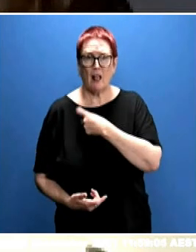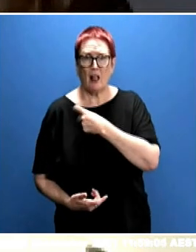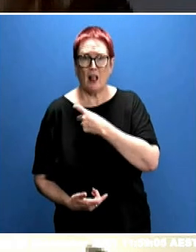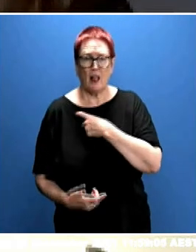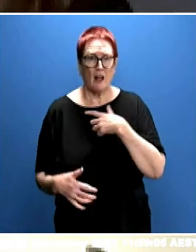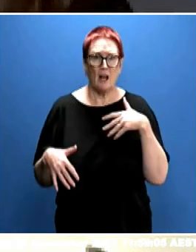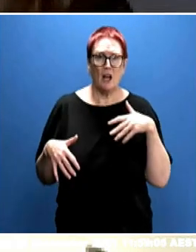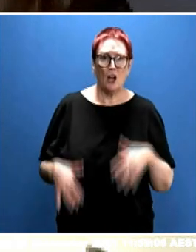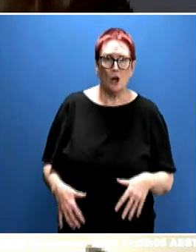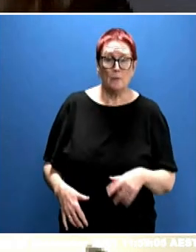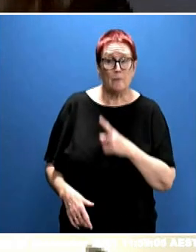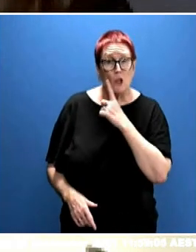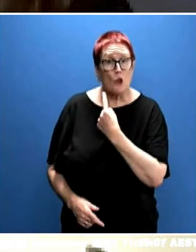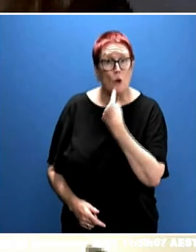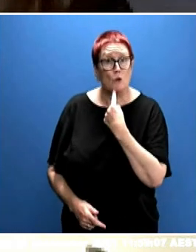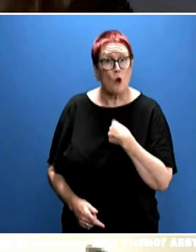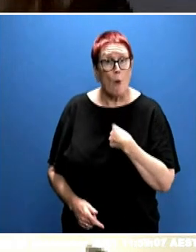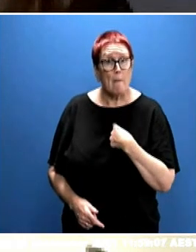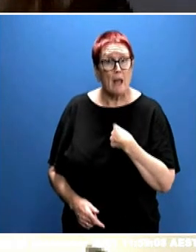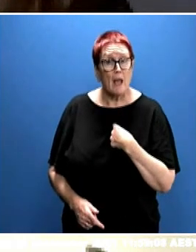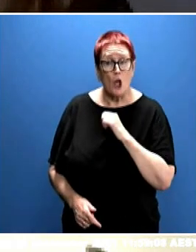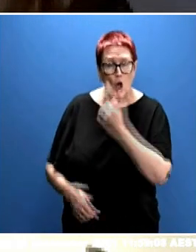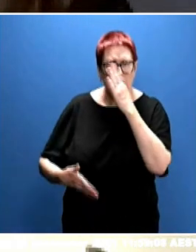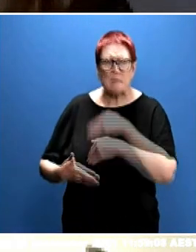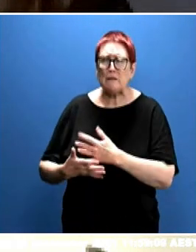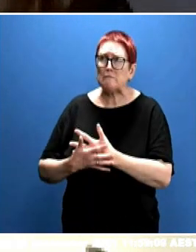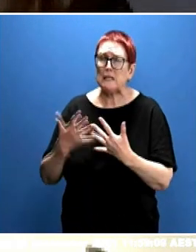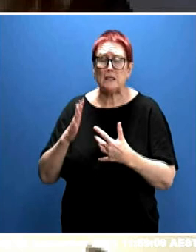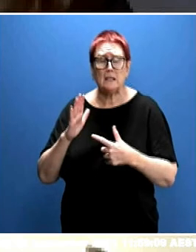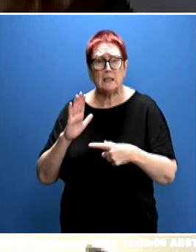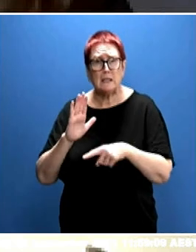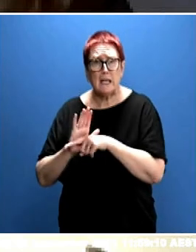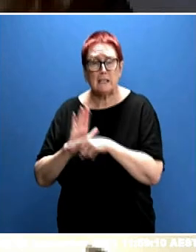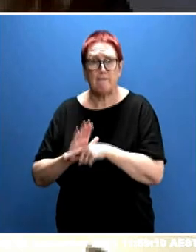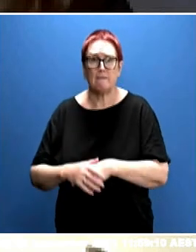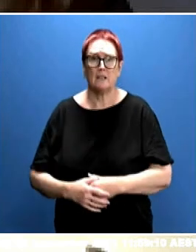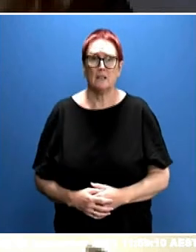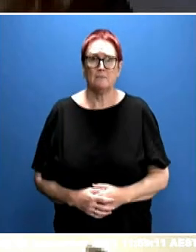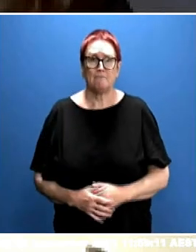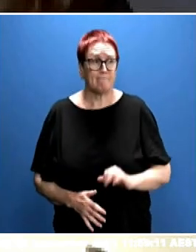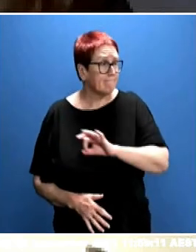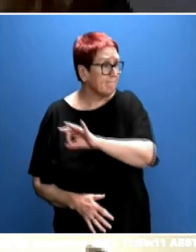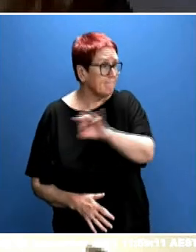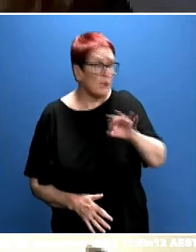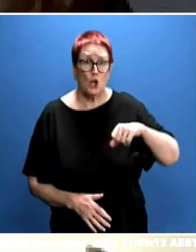The client said the experience at the centre was negative, there was no Aboriginal workers there.